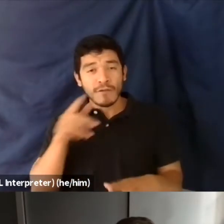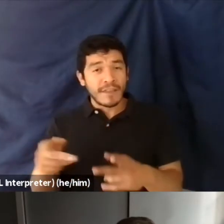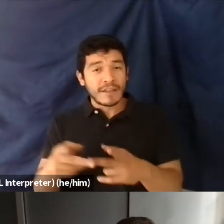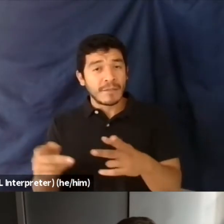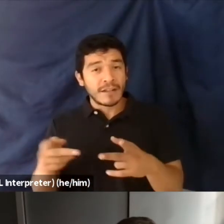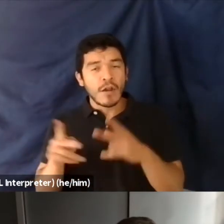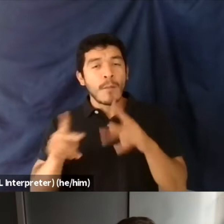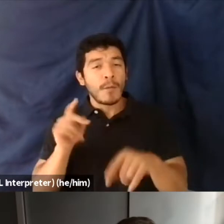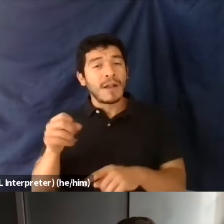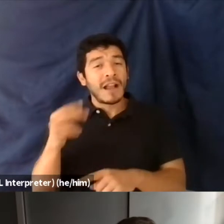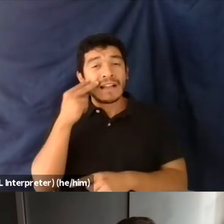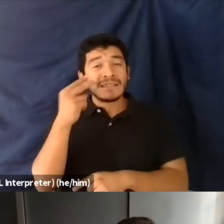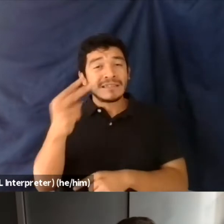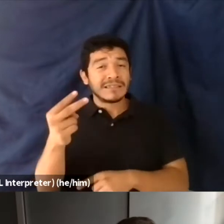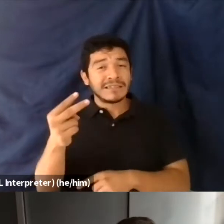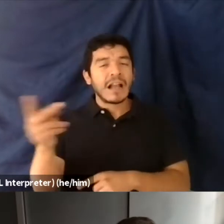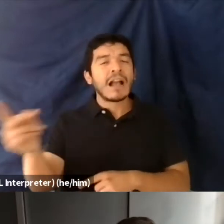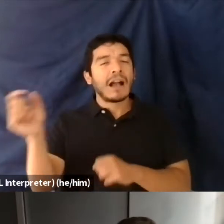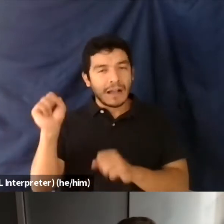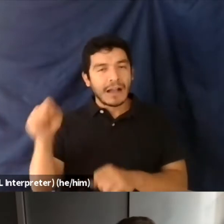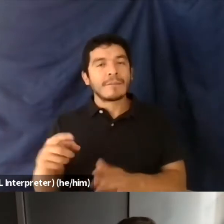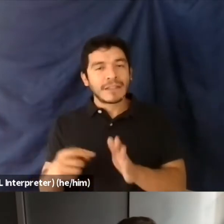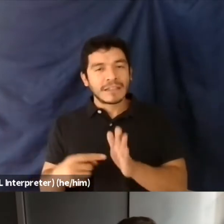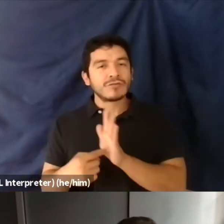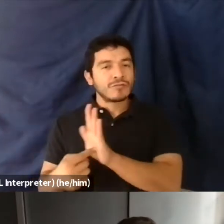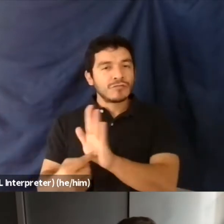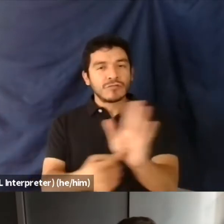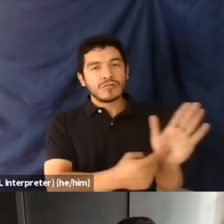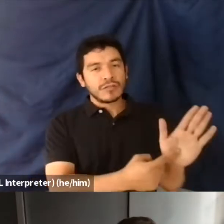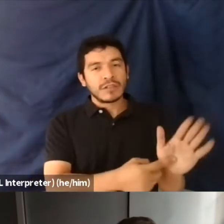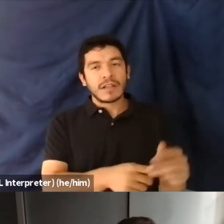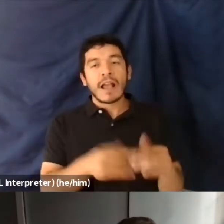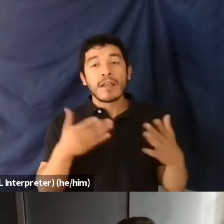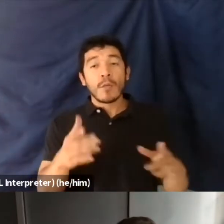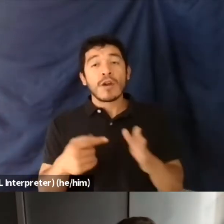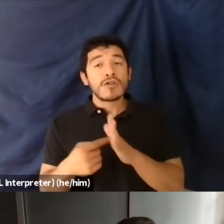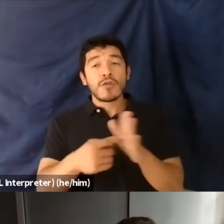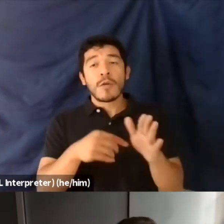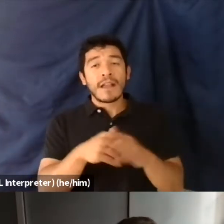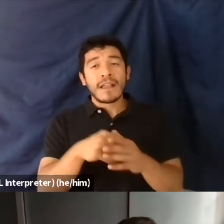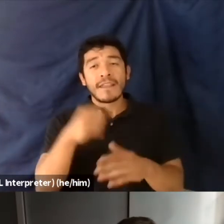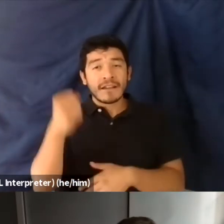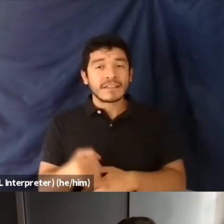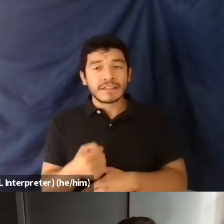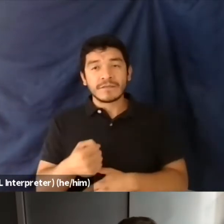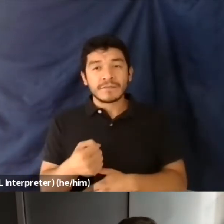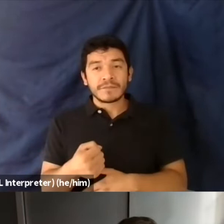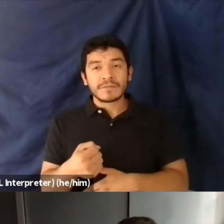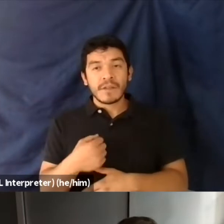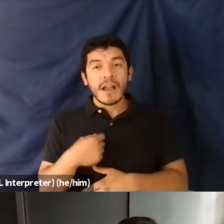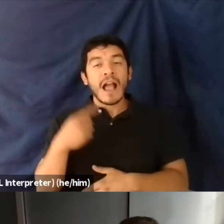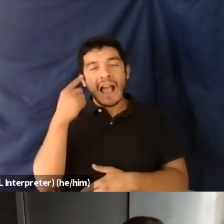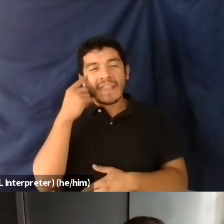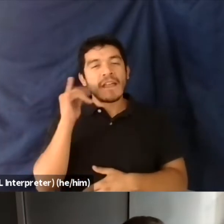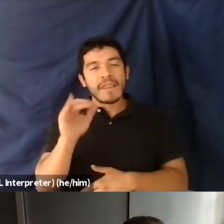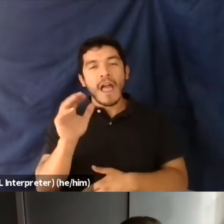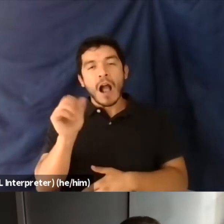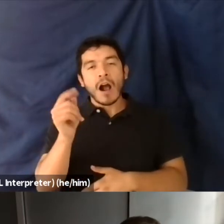that mirror held up and, you know, the way that it plays in the south was like, you know, I think it is that cathartic feeling that Bo first started